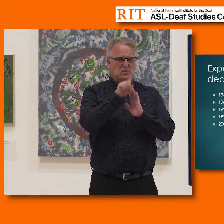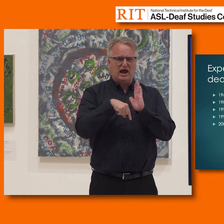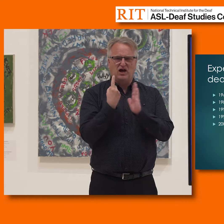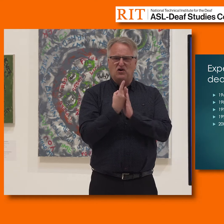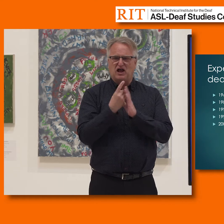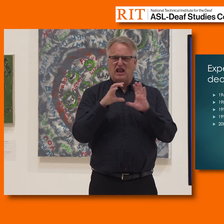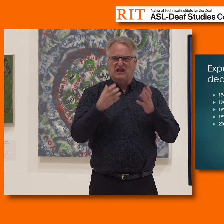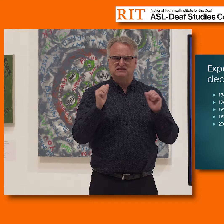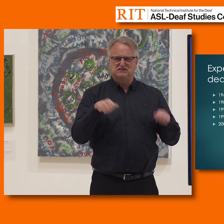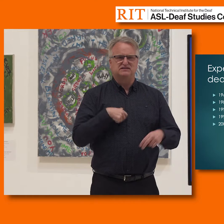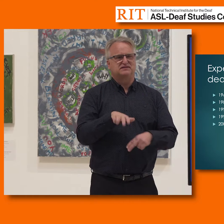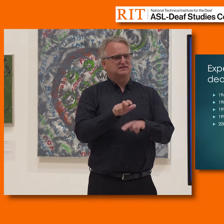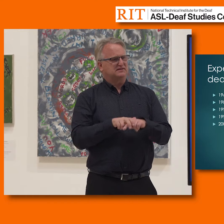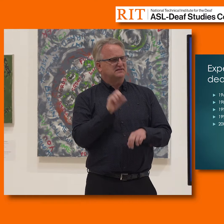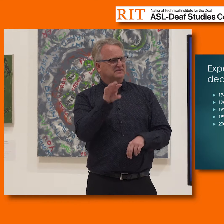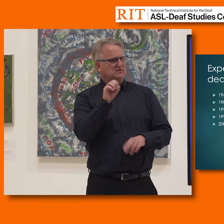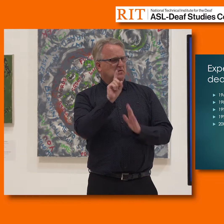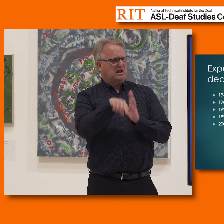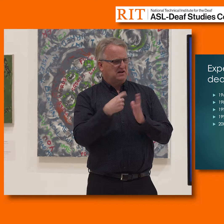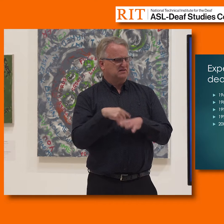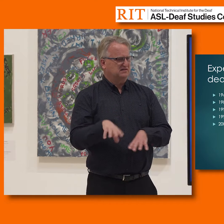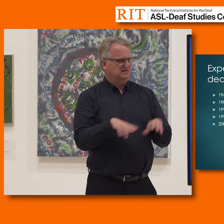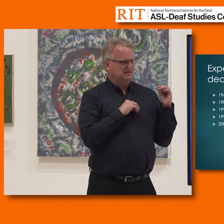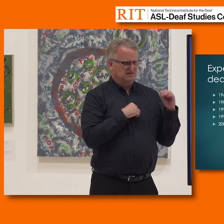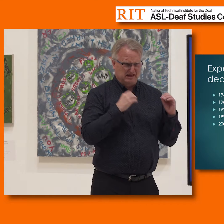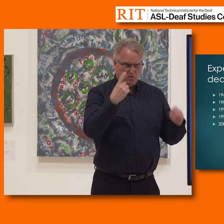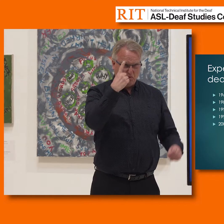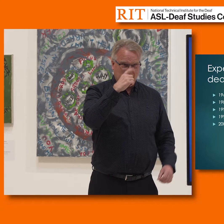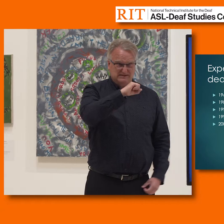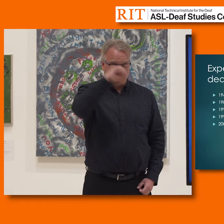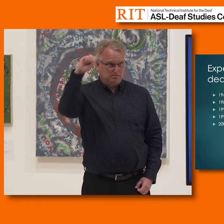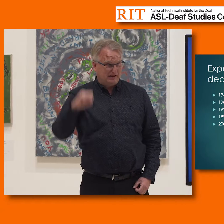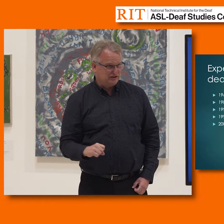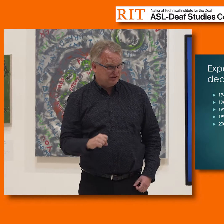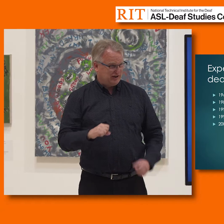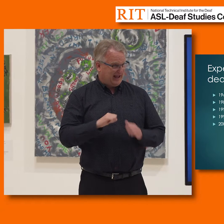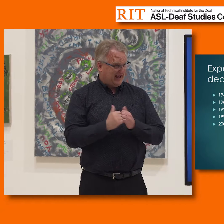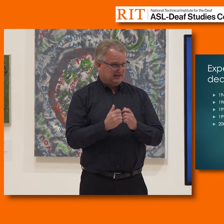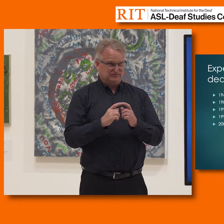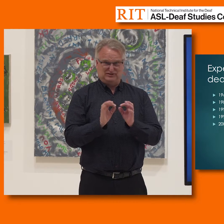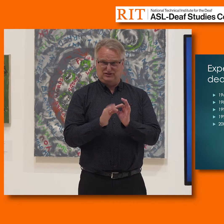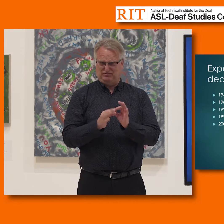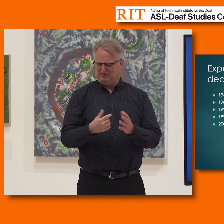And I thought, "Teach interpreting?" And I thought, "Well, I can teach, you know,